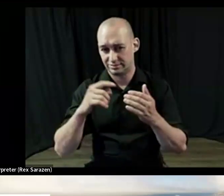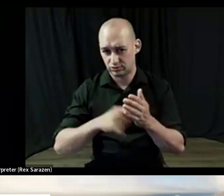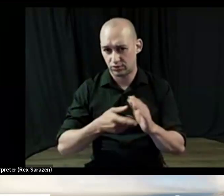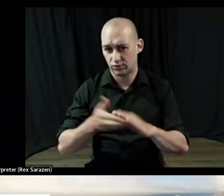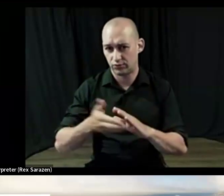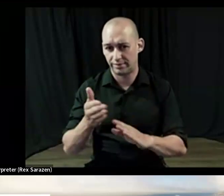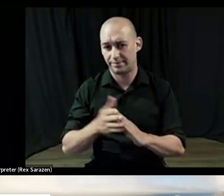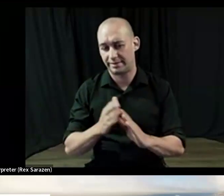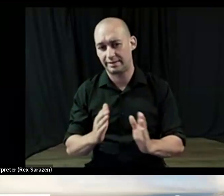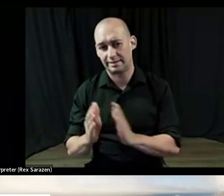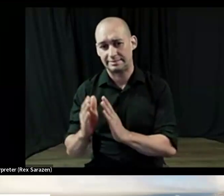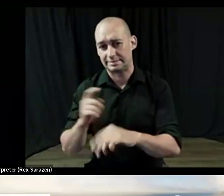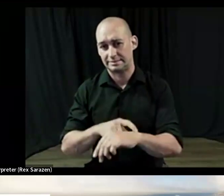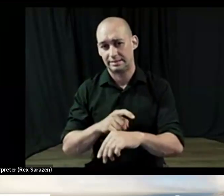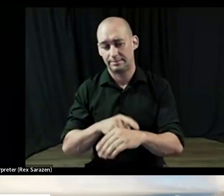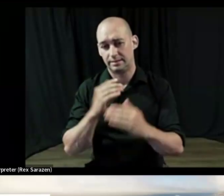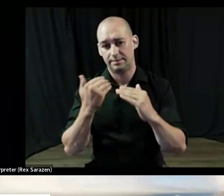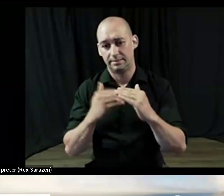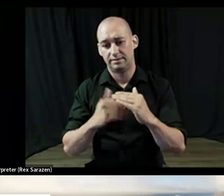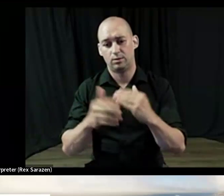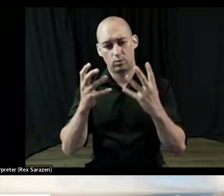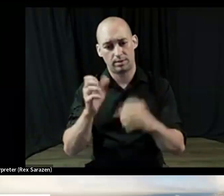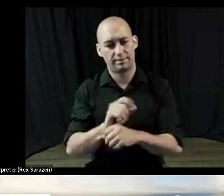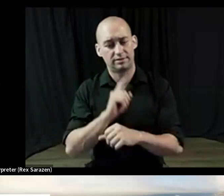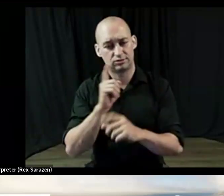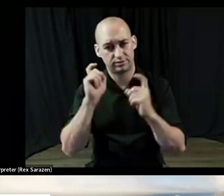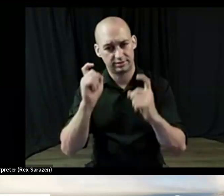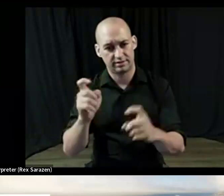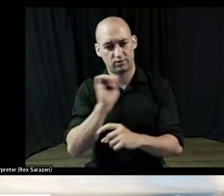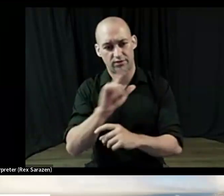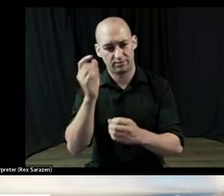to make sure there's enough to get through all the information. We'll bring the slides back up,